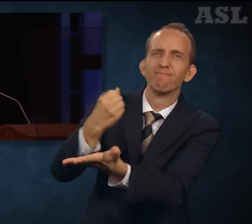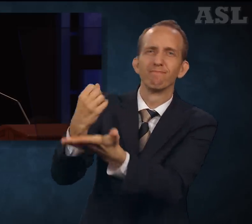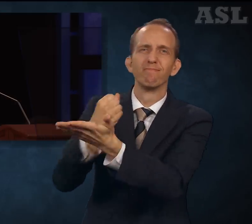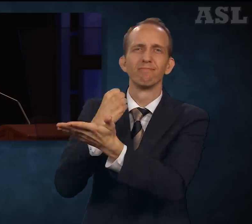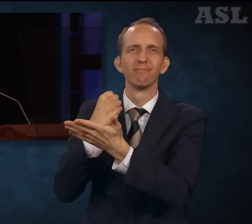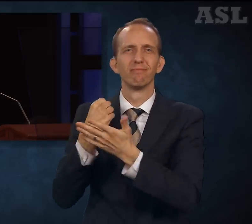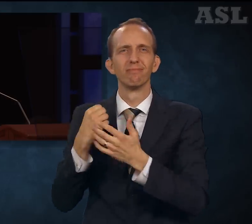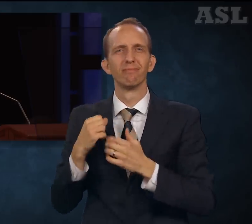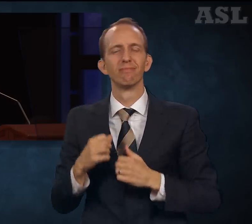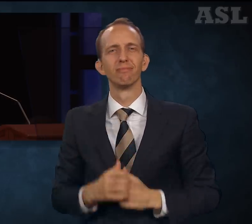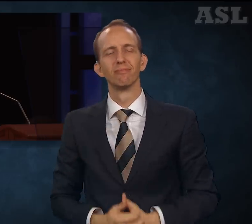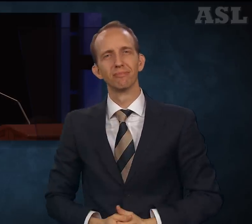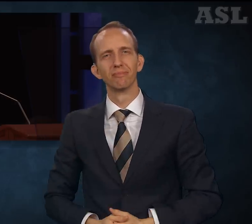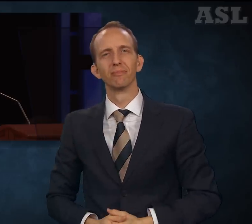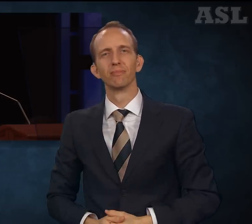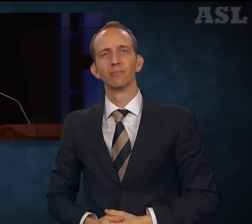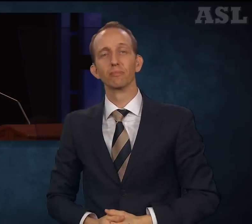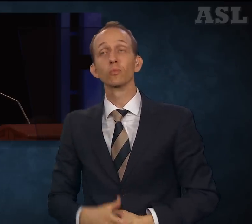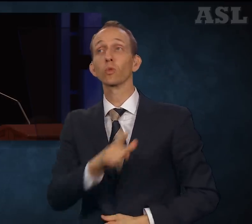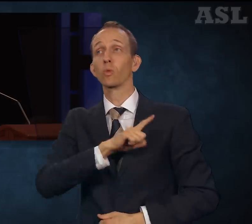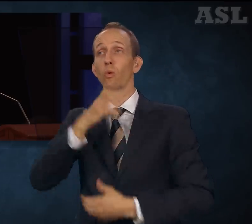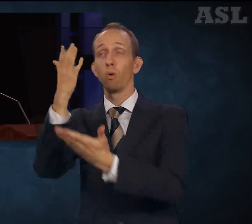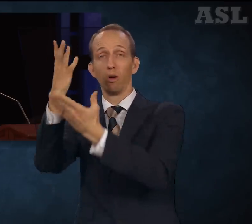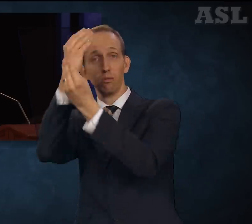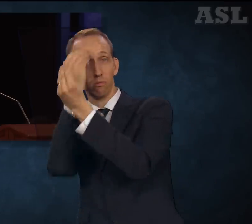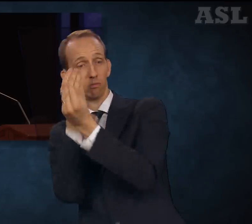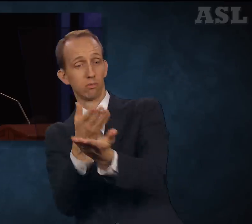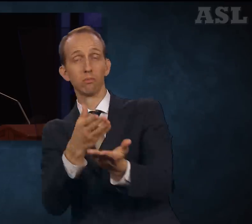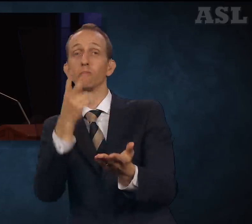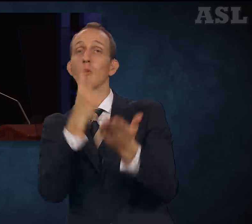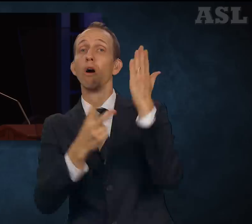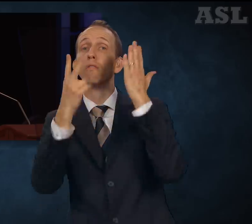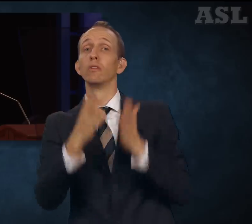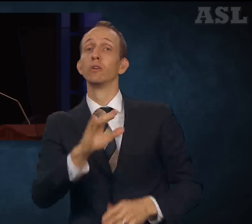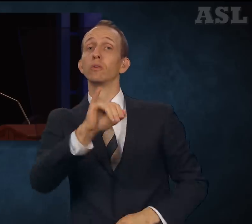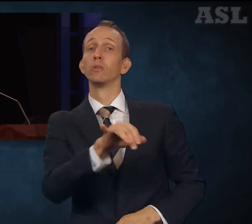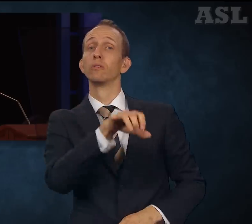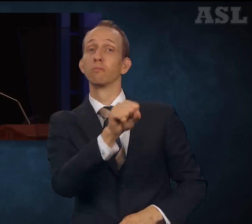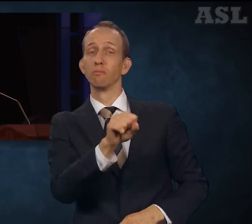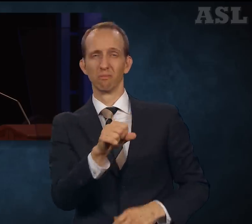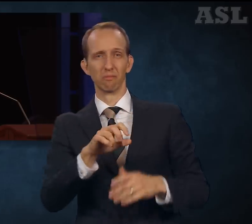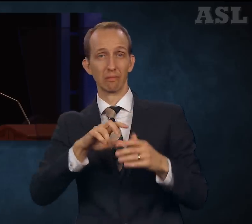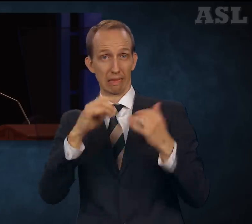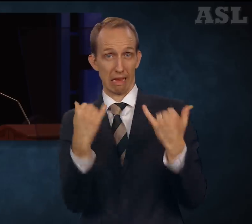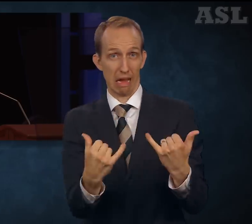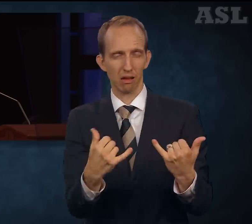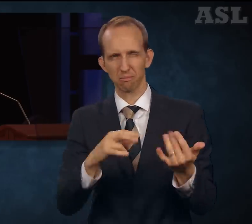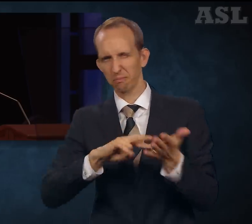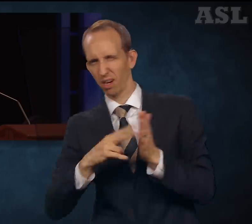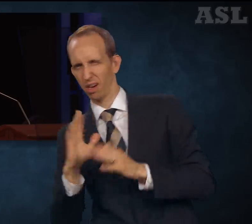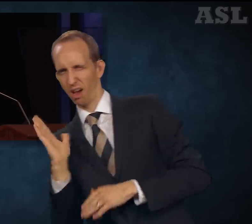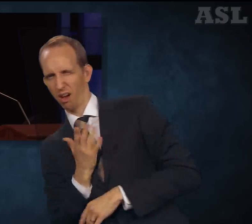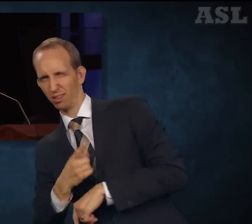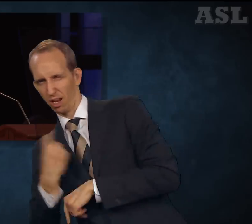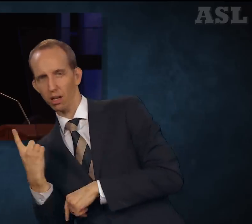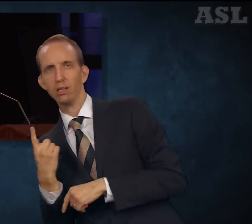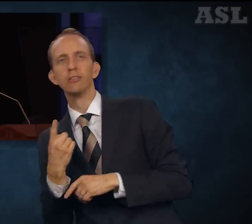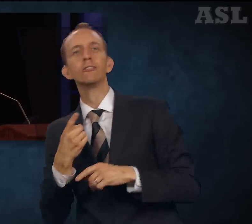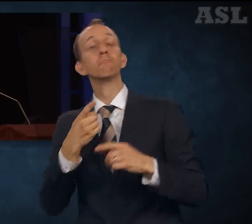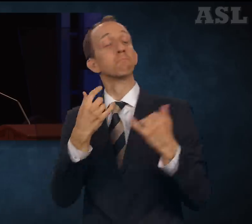THEIR ESSENTIAL ORDINANCES.